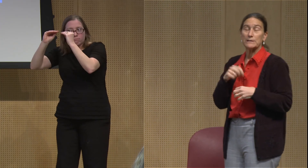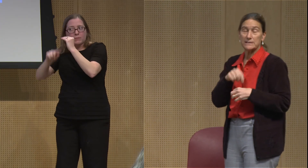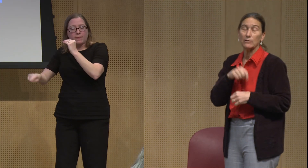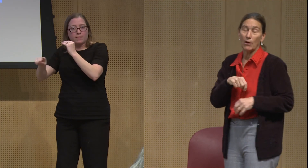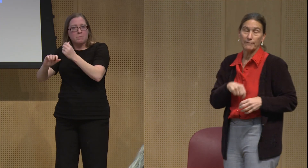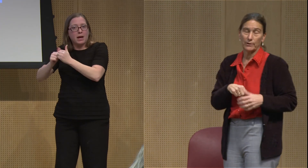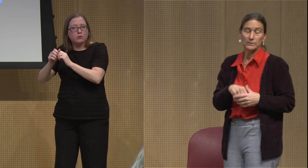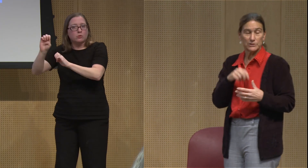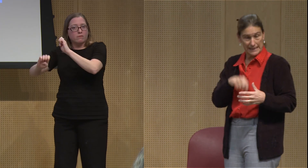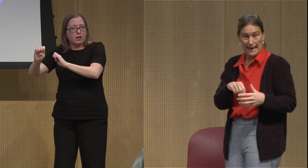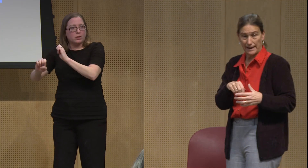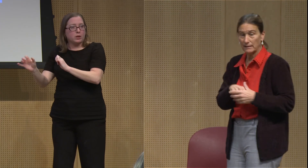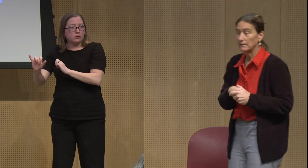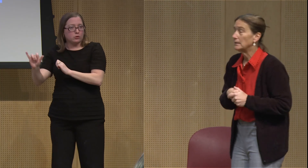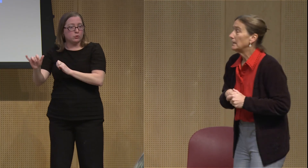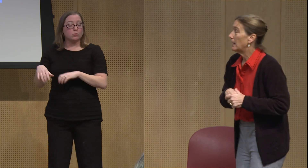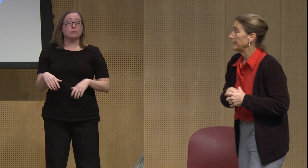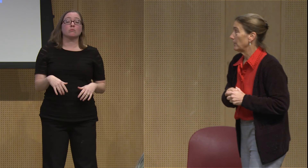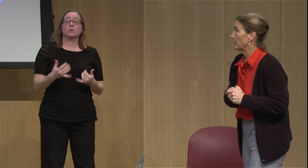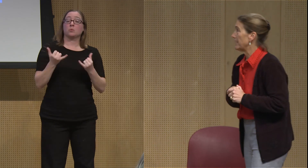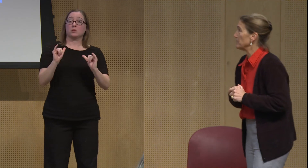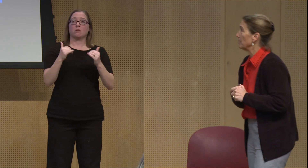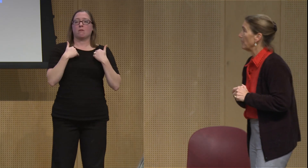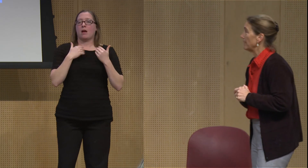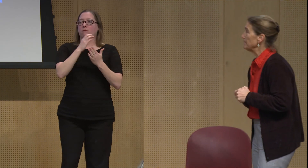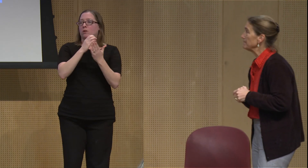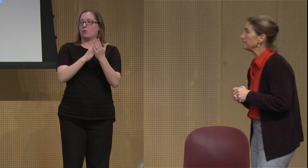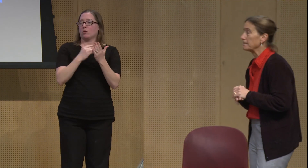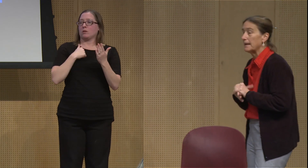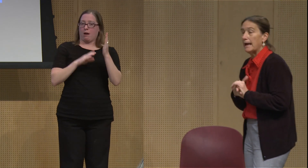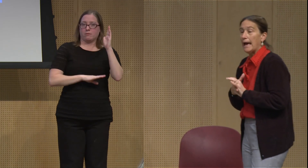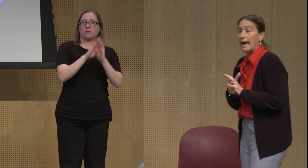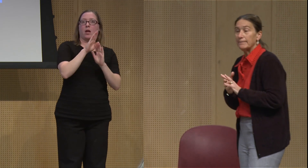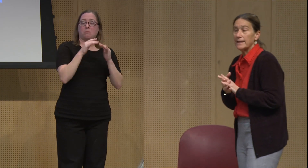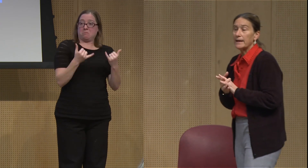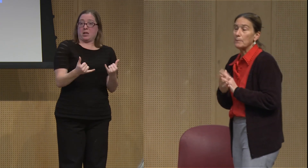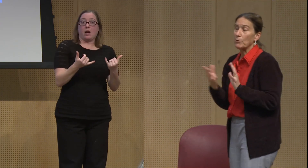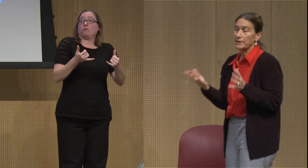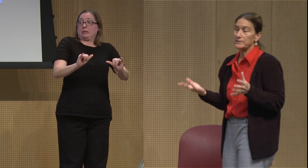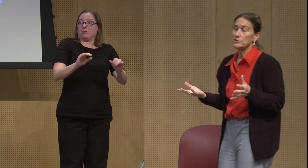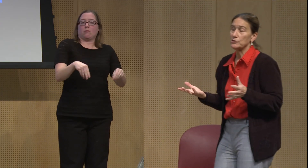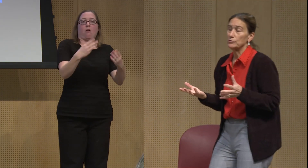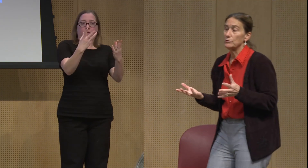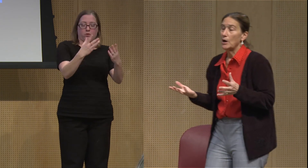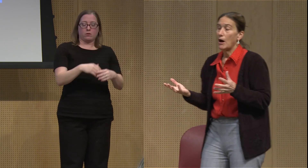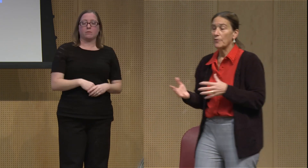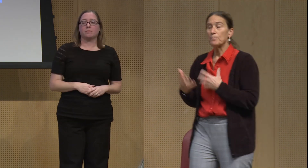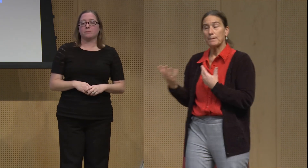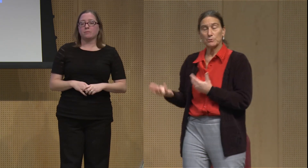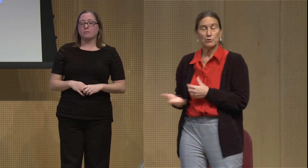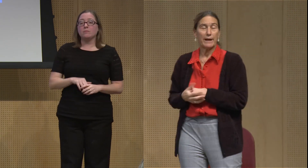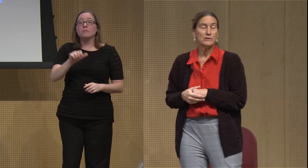STILL OFFER TODAY IN OUR GRADUATE PROGRAM, AND THEN I GOT BROUGHT INTO OTHER PEOPLE'S GRANTS